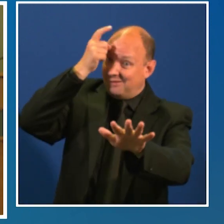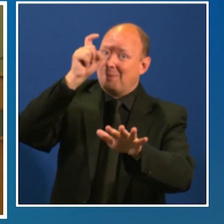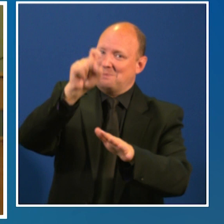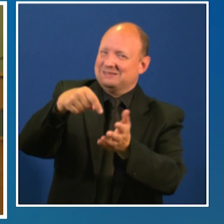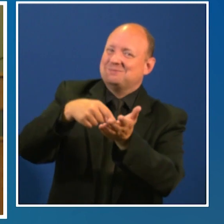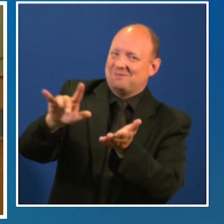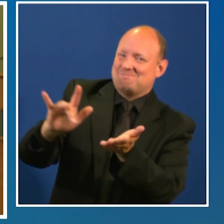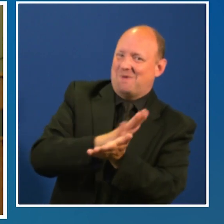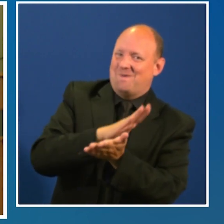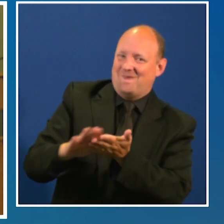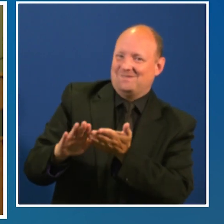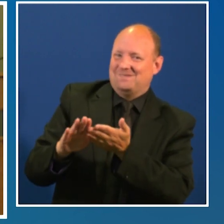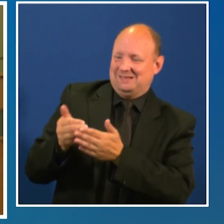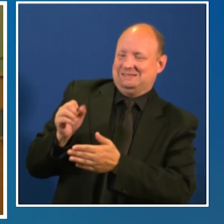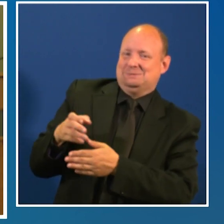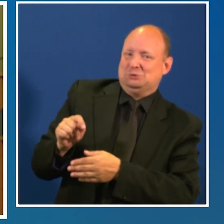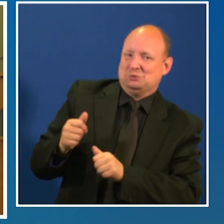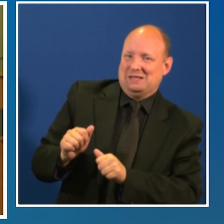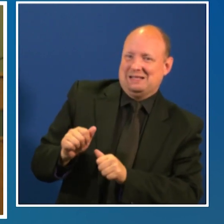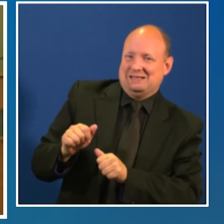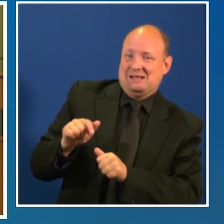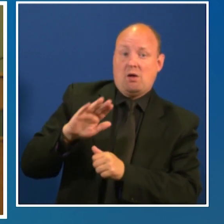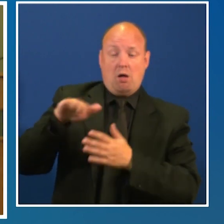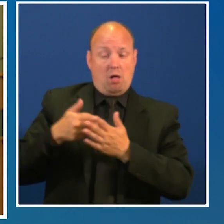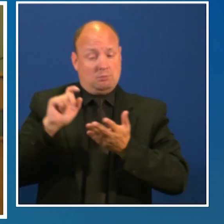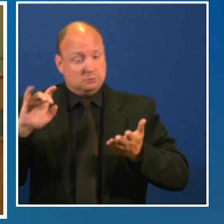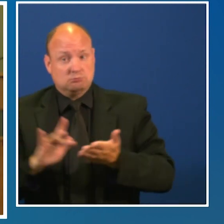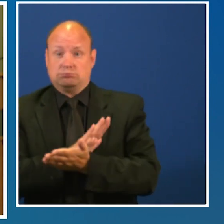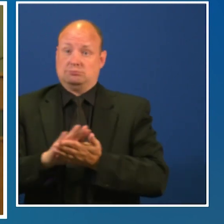until September 30th to catch up on bills or make payments